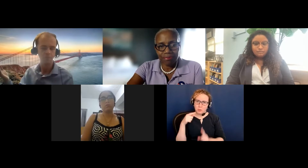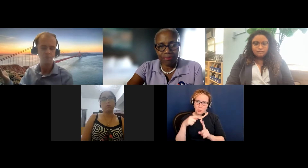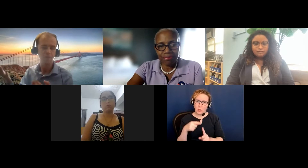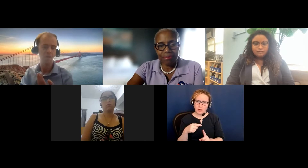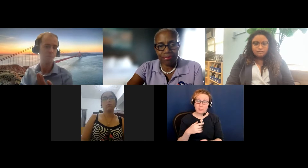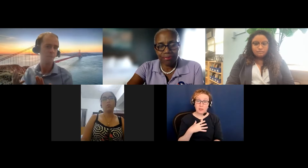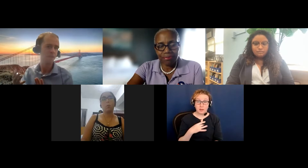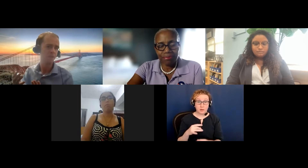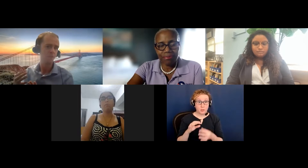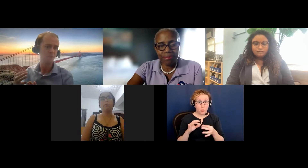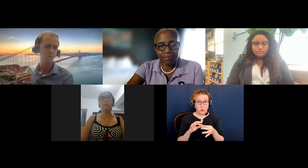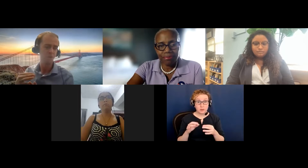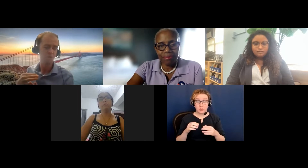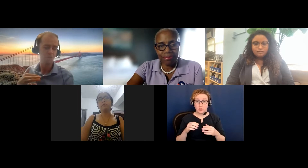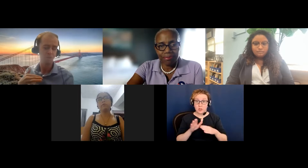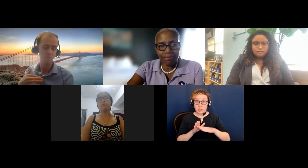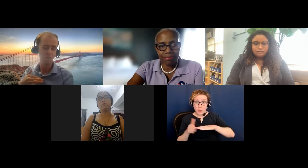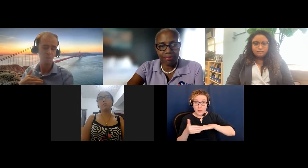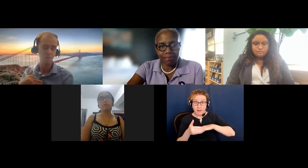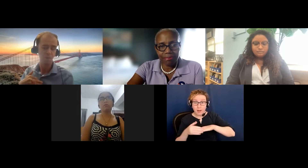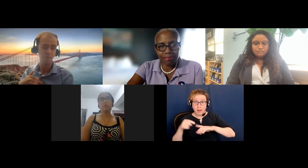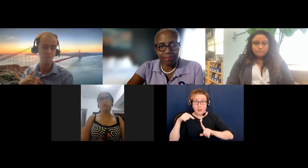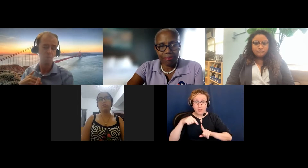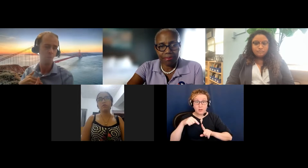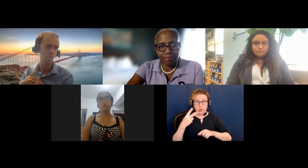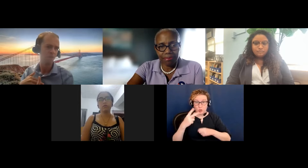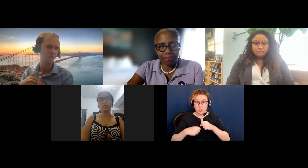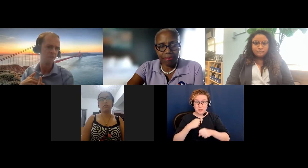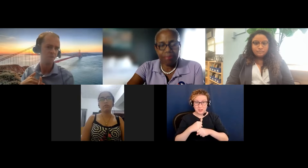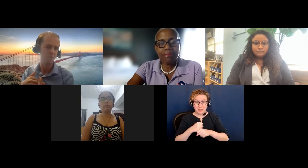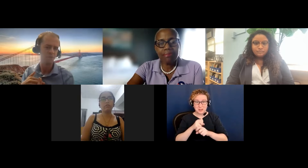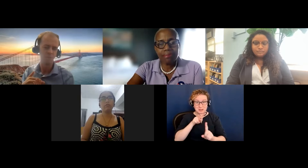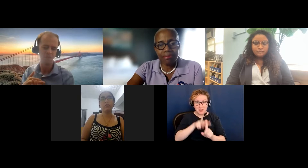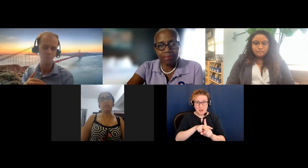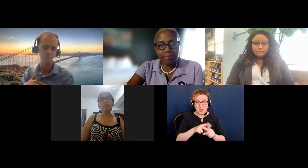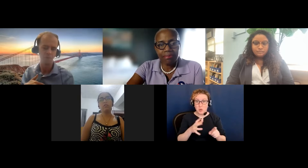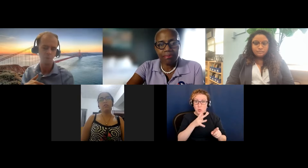Jamaica and a two-year assignment in a rural part of the country would not work as well